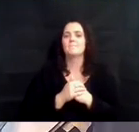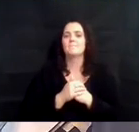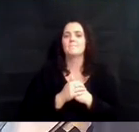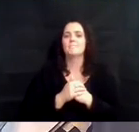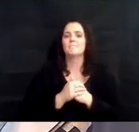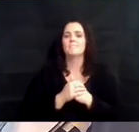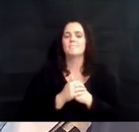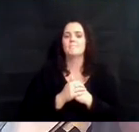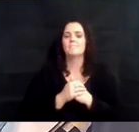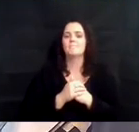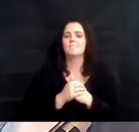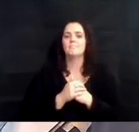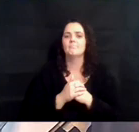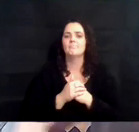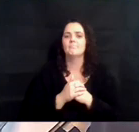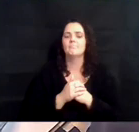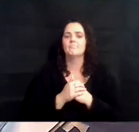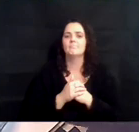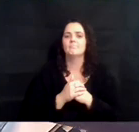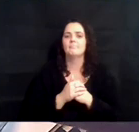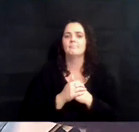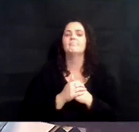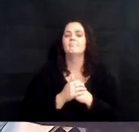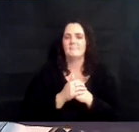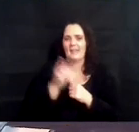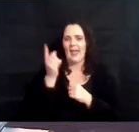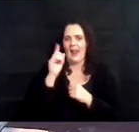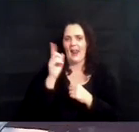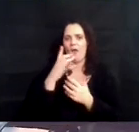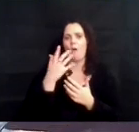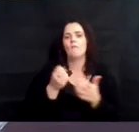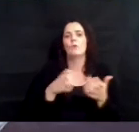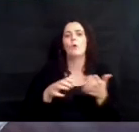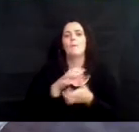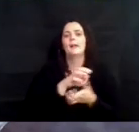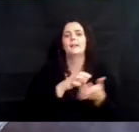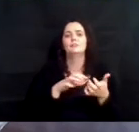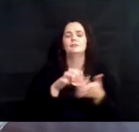Alright and we're going to do now a combination of a little bit of